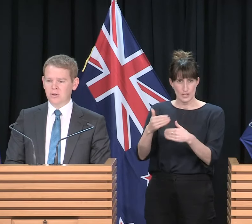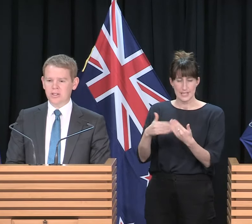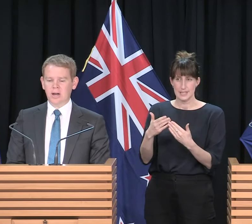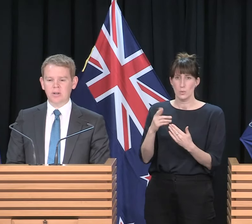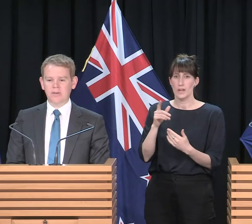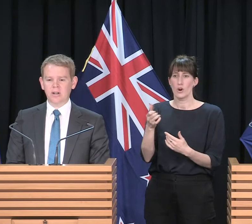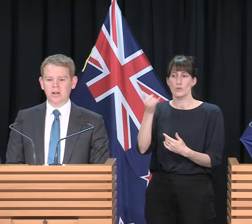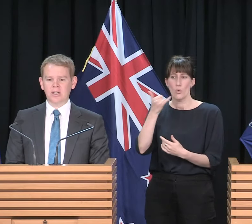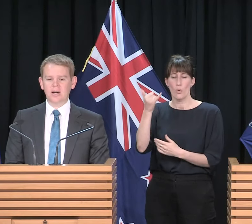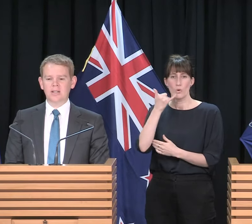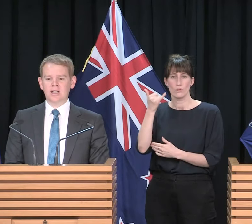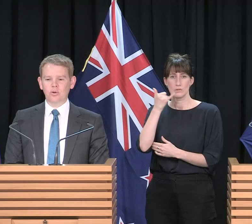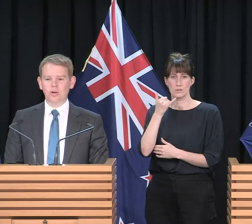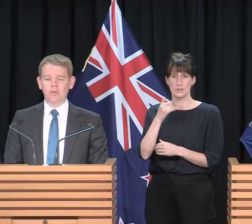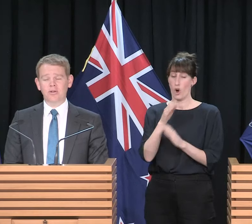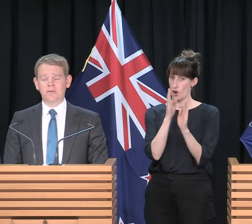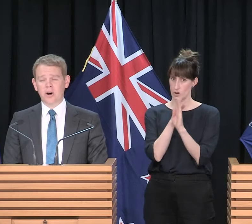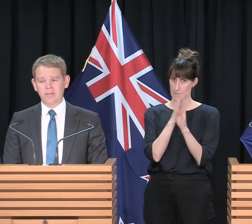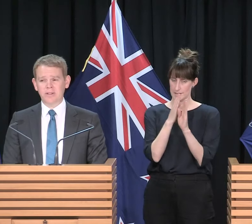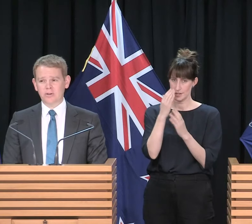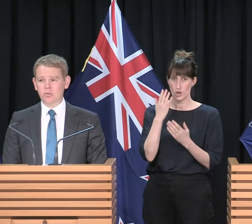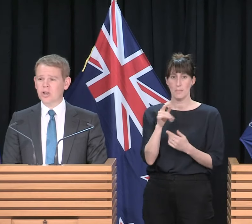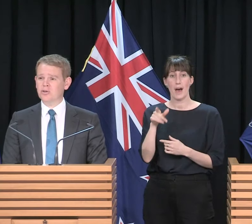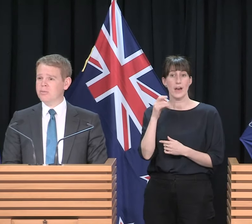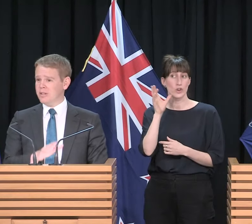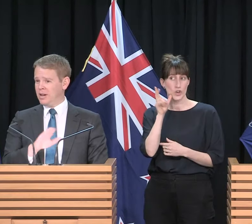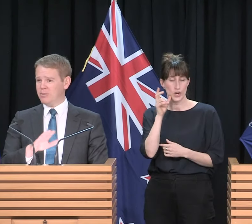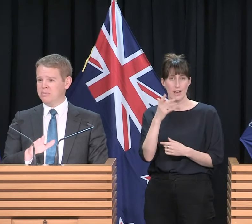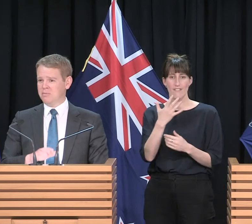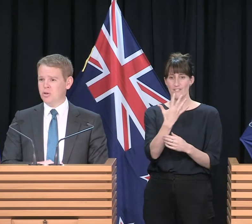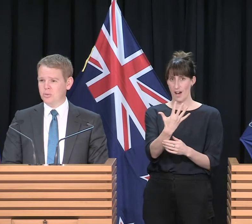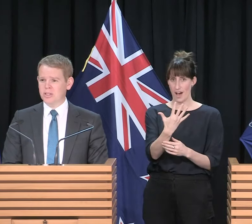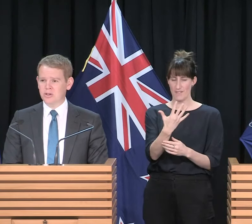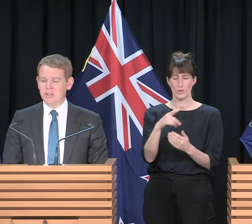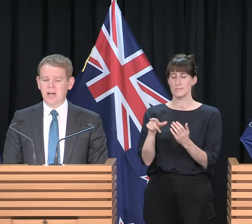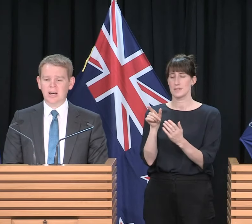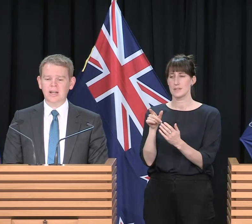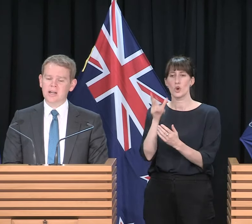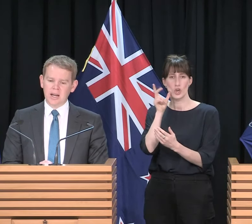if we find areas that have got lower testing rates. So the four Auckland communities